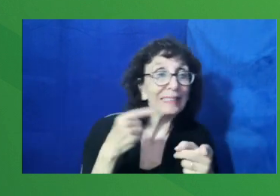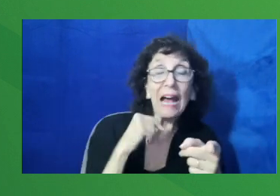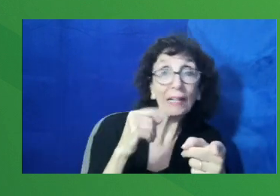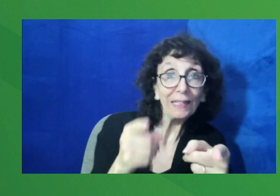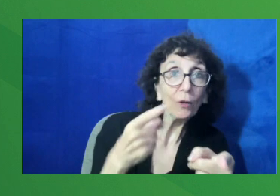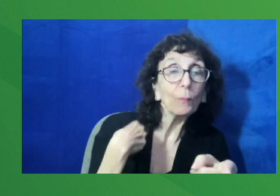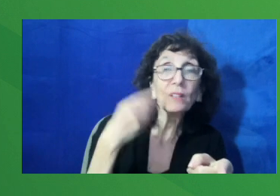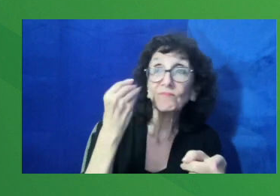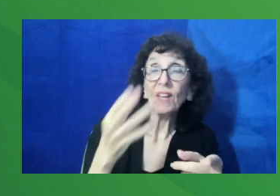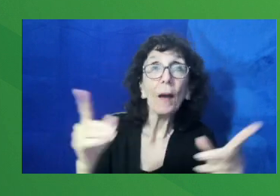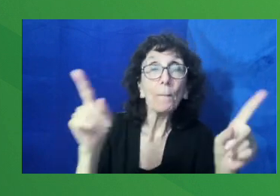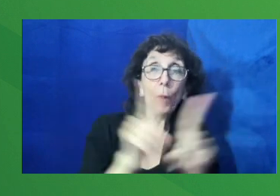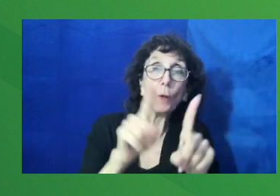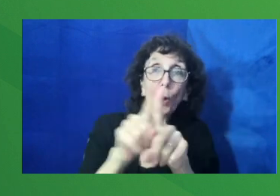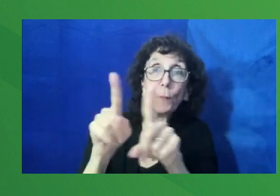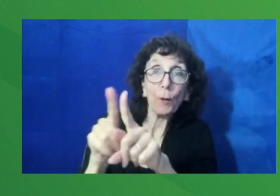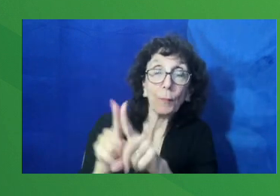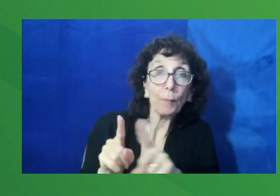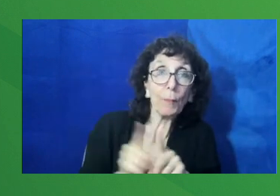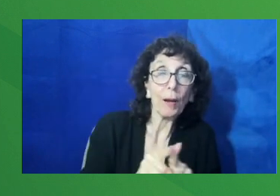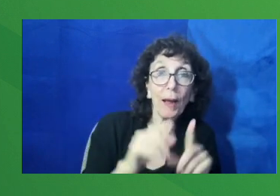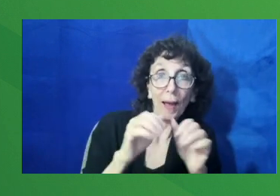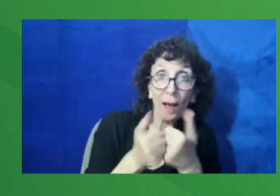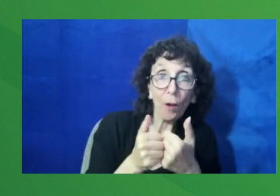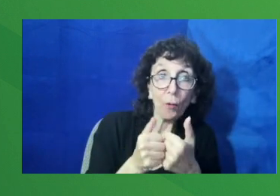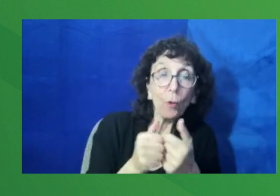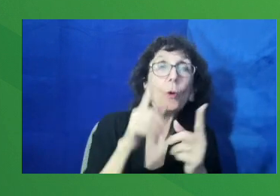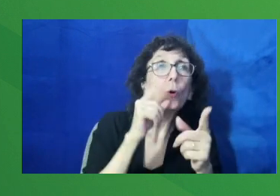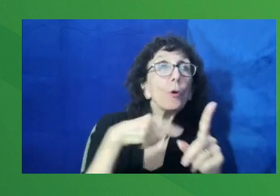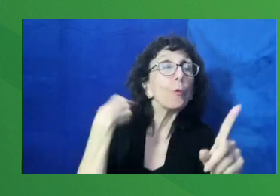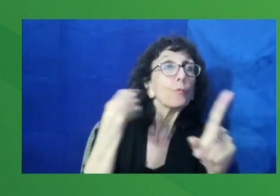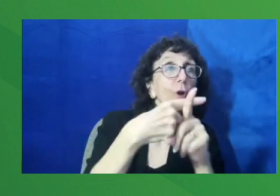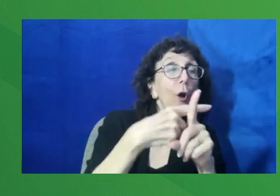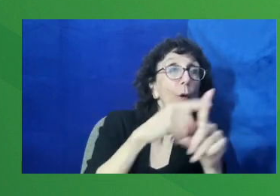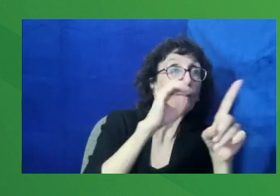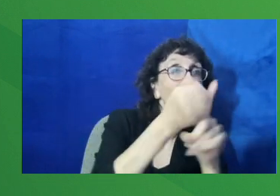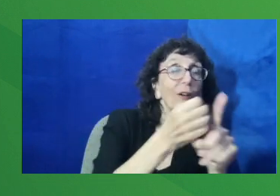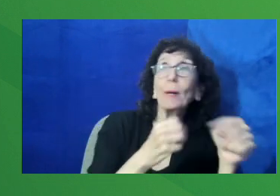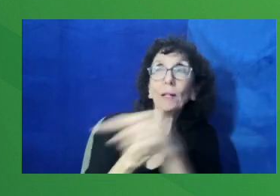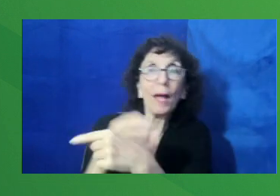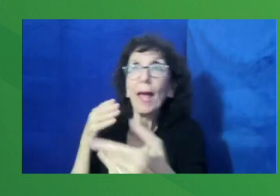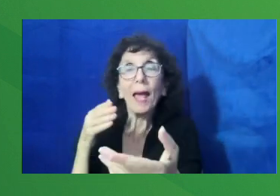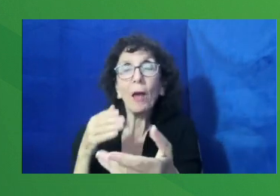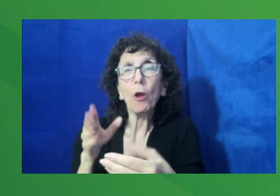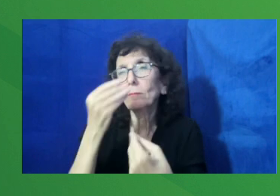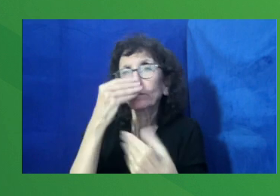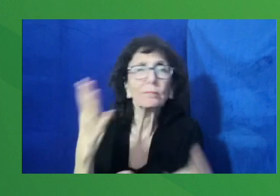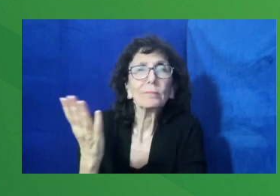partners with those who were pro-environmental issues and those who were anti or showed little